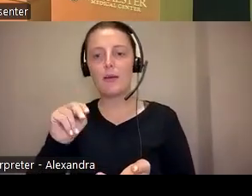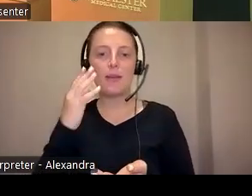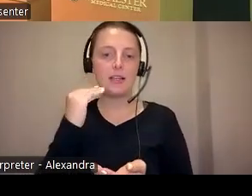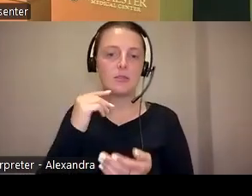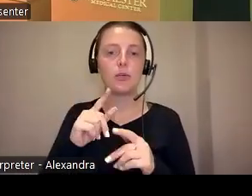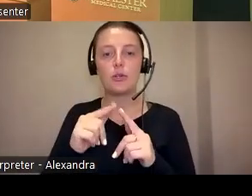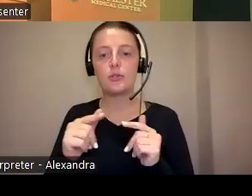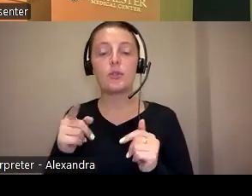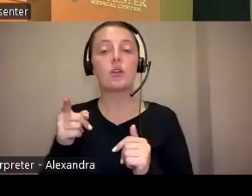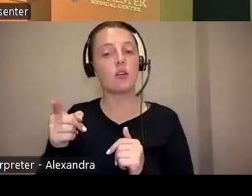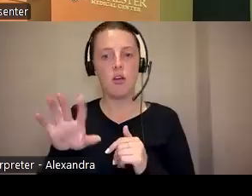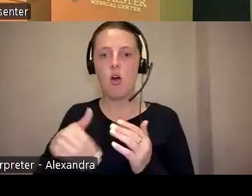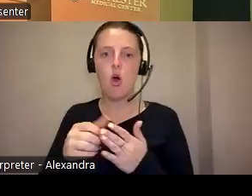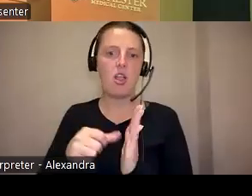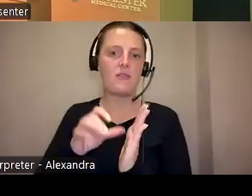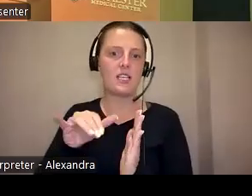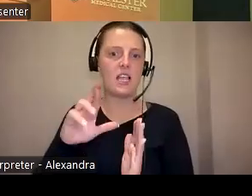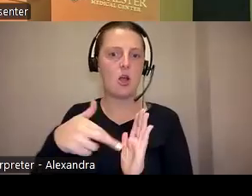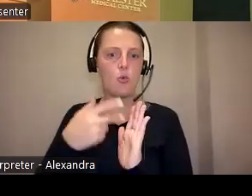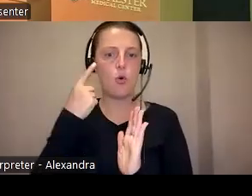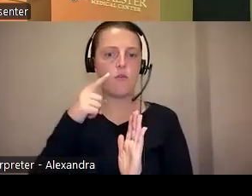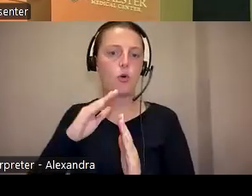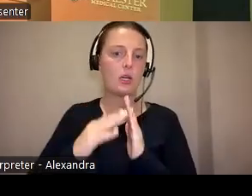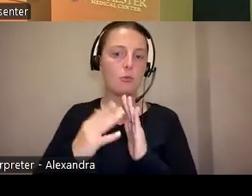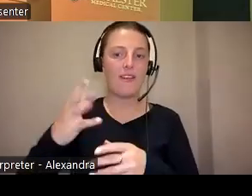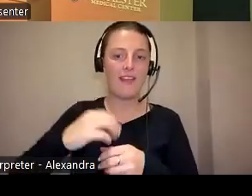uh community engagement community settings particularly like child care schools art